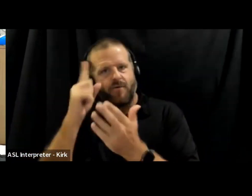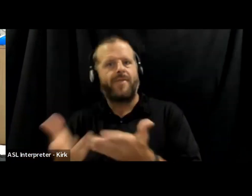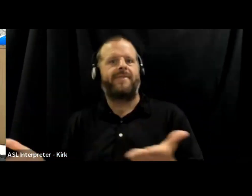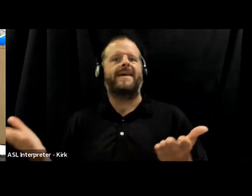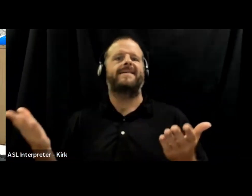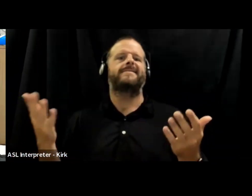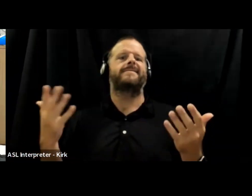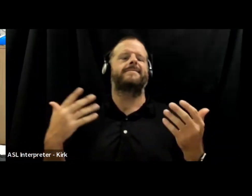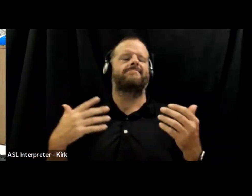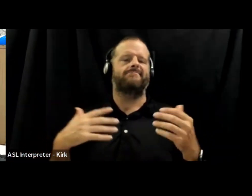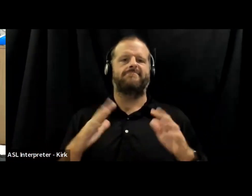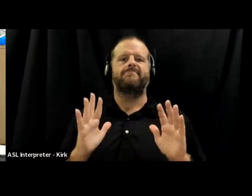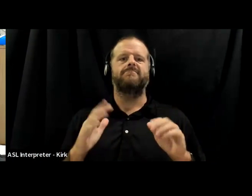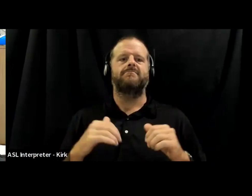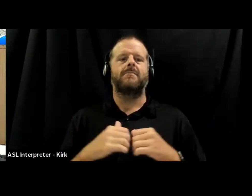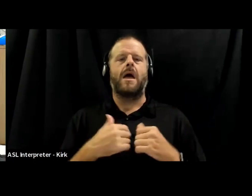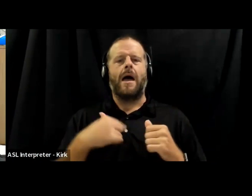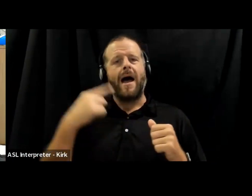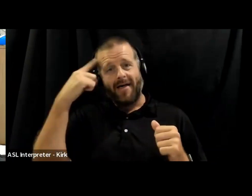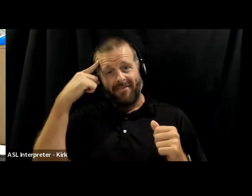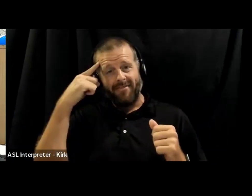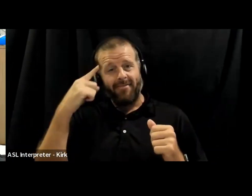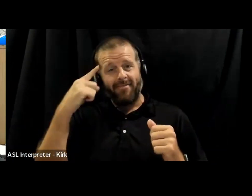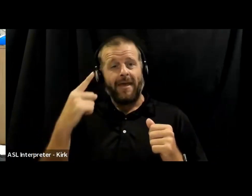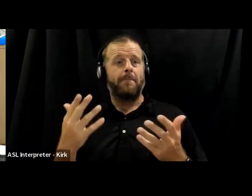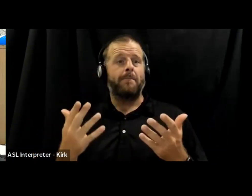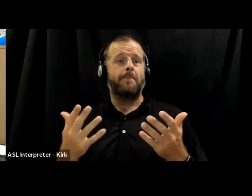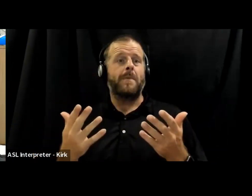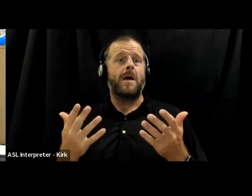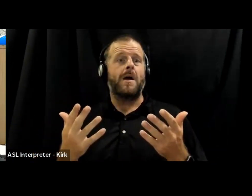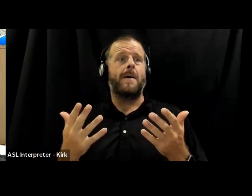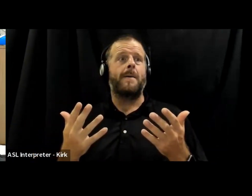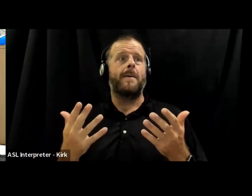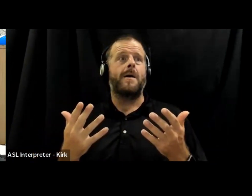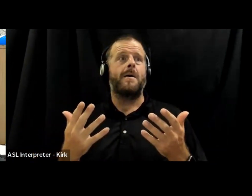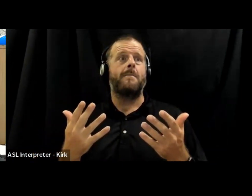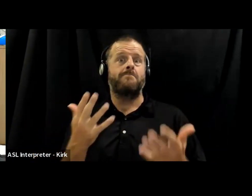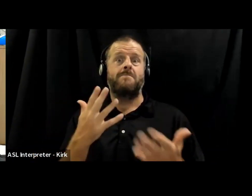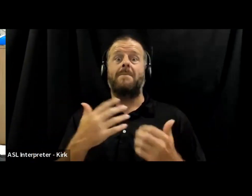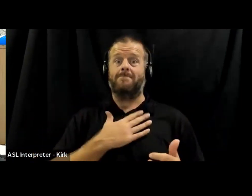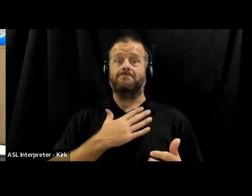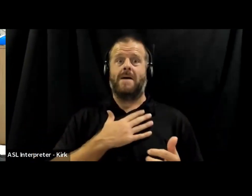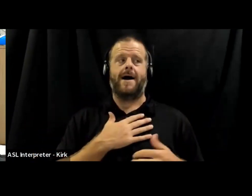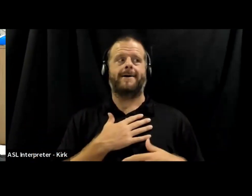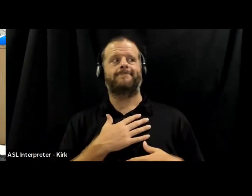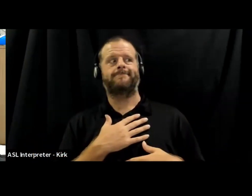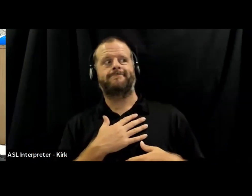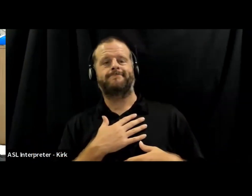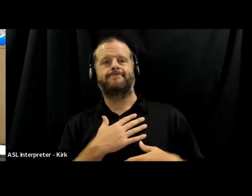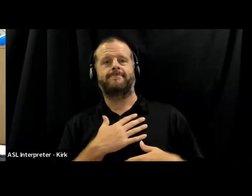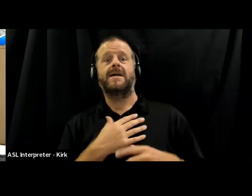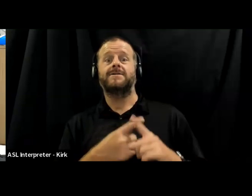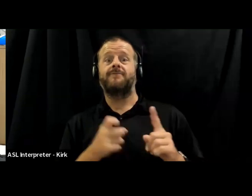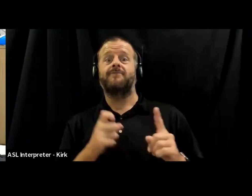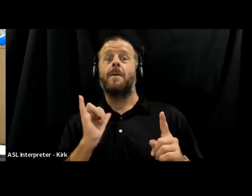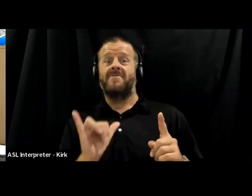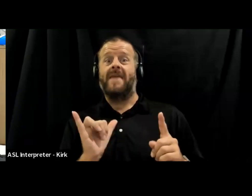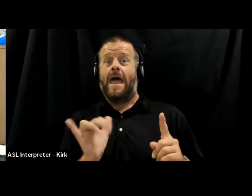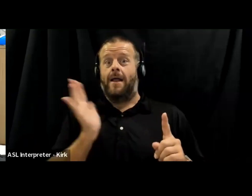And I think maybe where my hesitation comes is from that. Historically, right?